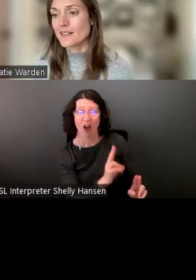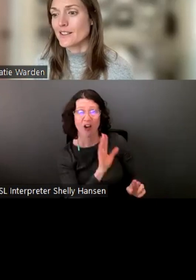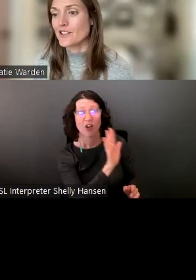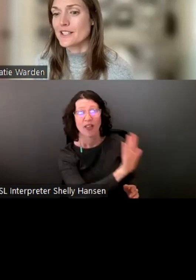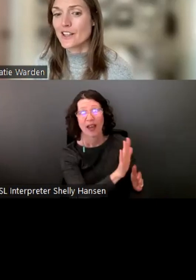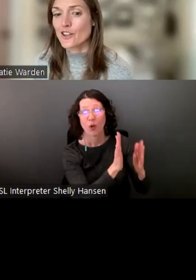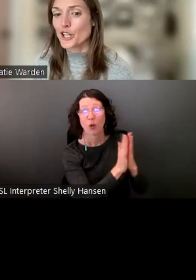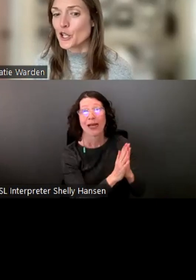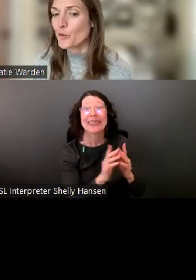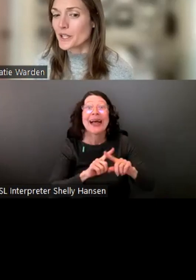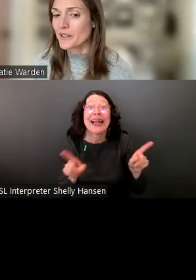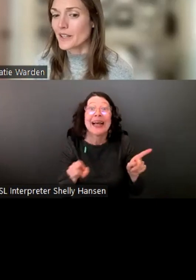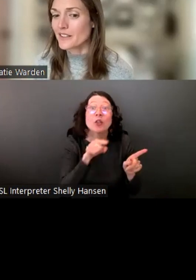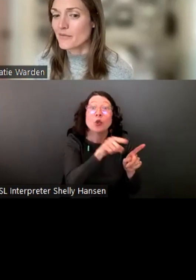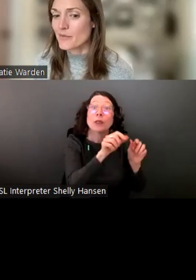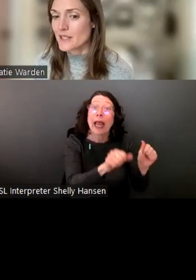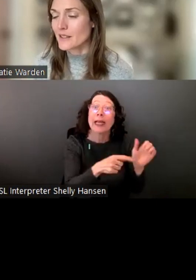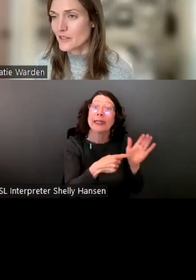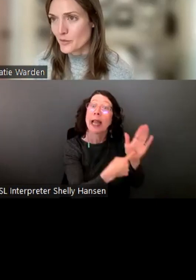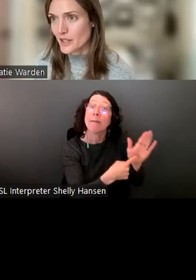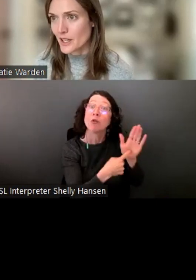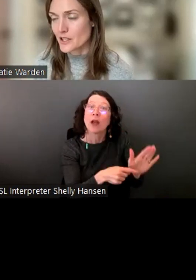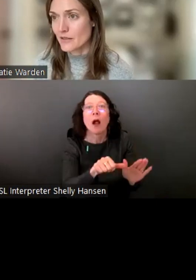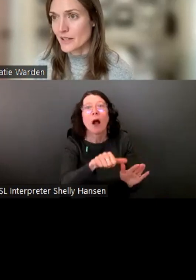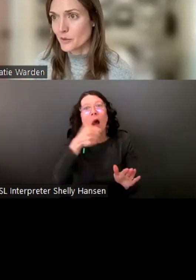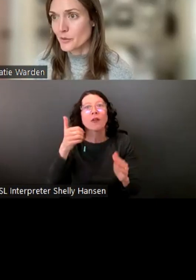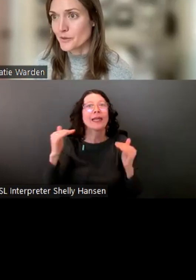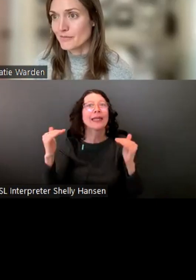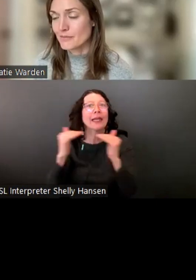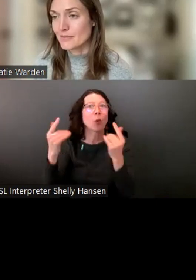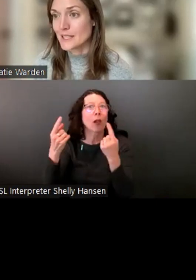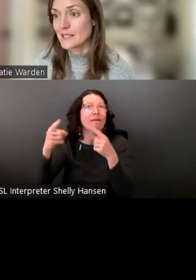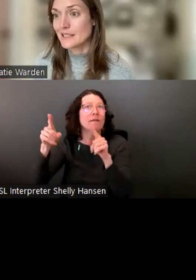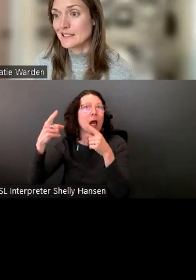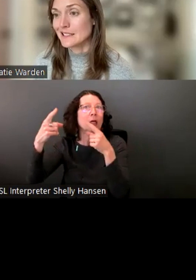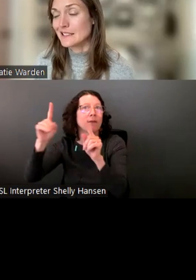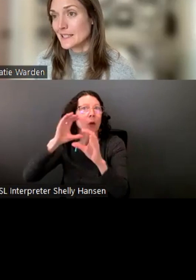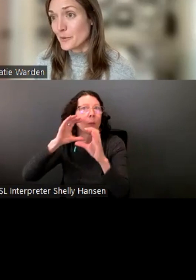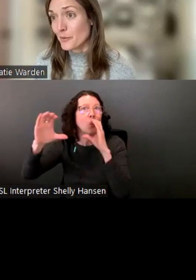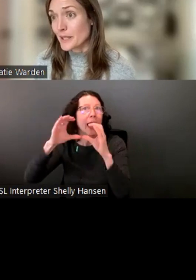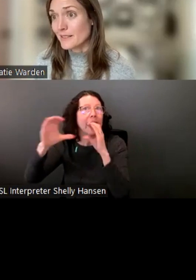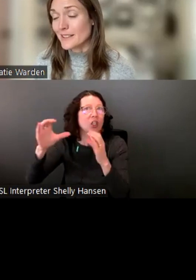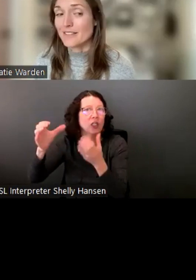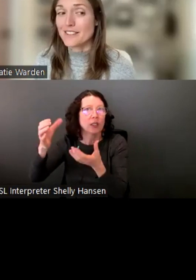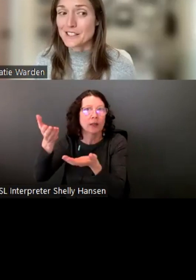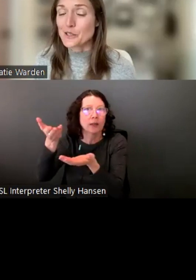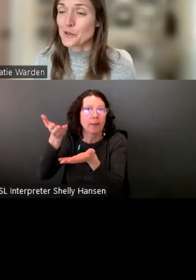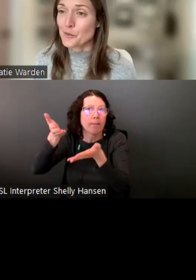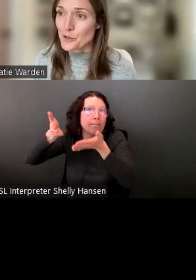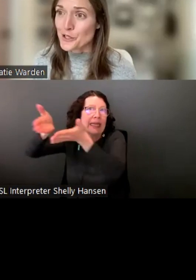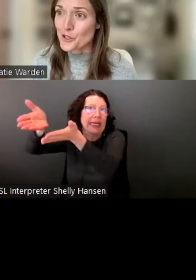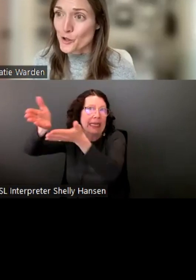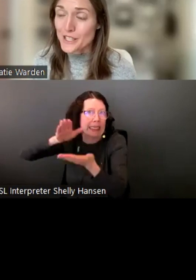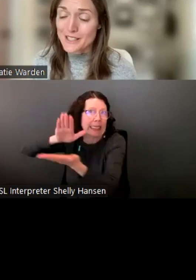that there's another equally effective means of communication available. But if this is the person's choice,